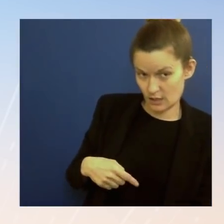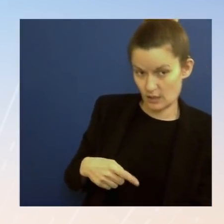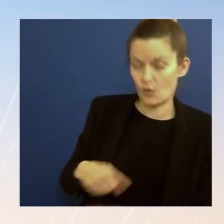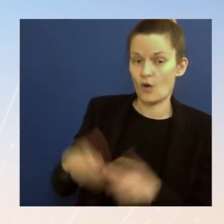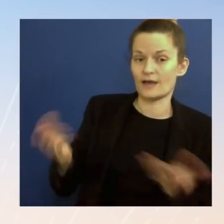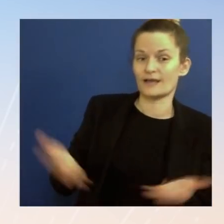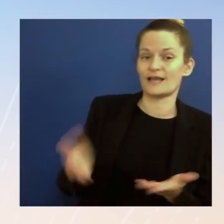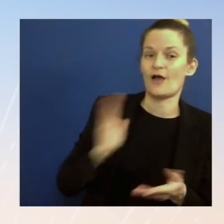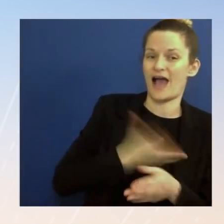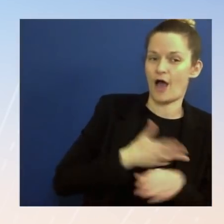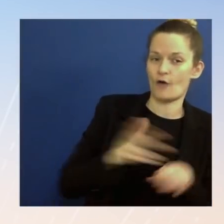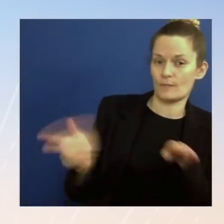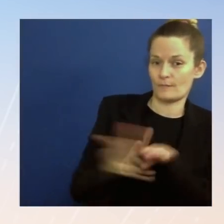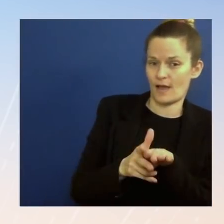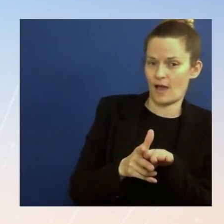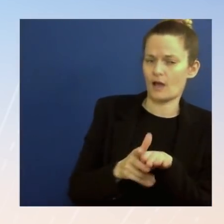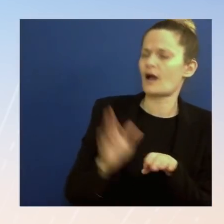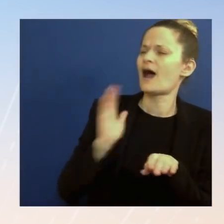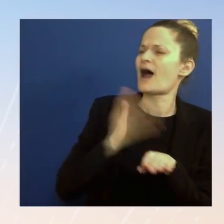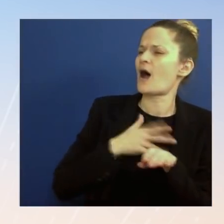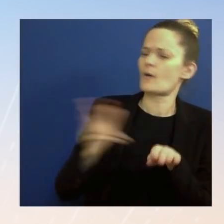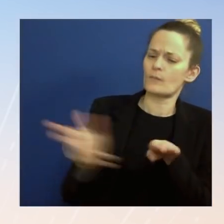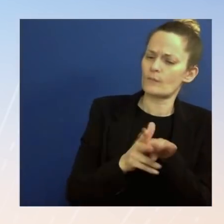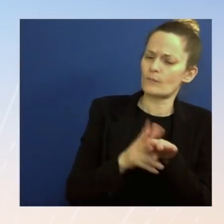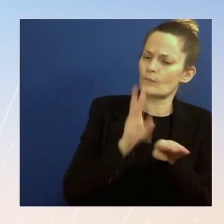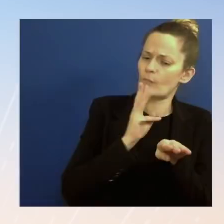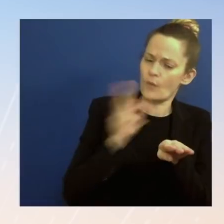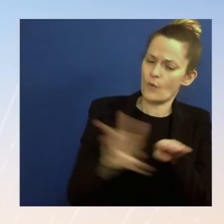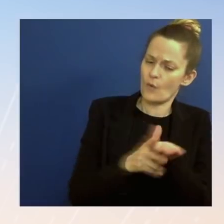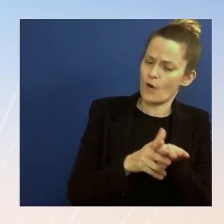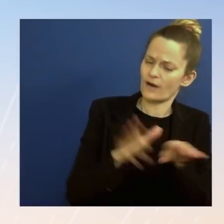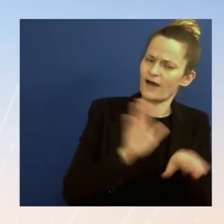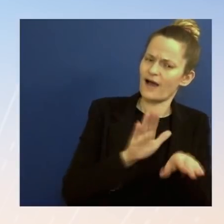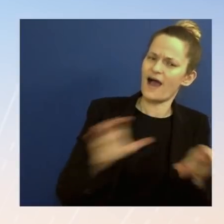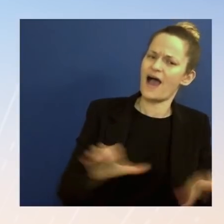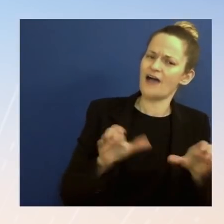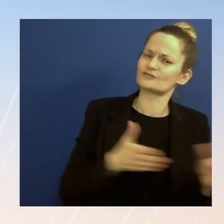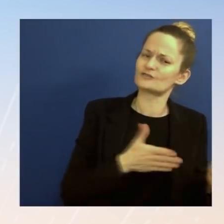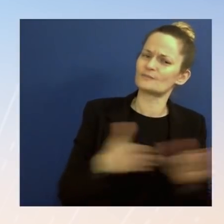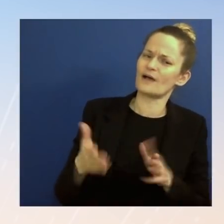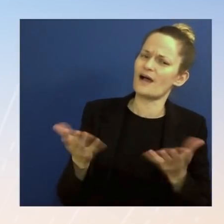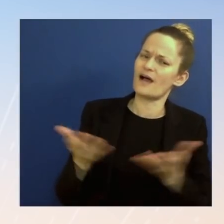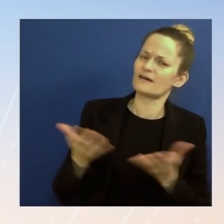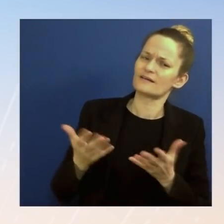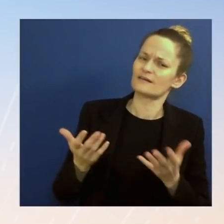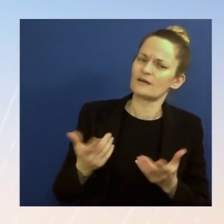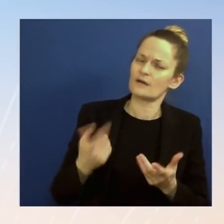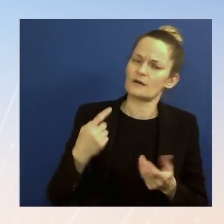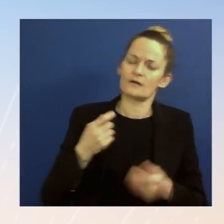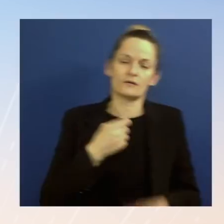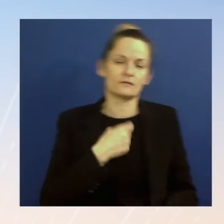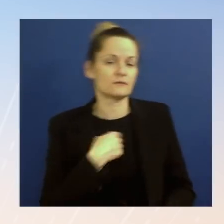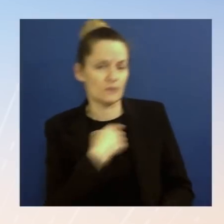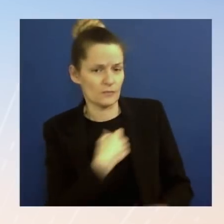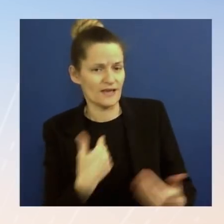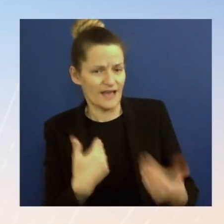that we have a strong inventory that we can rely on. It's about 90 percent of goods at groceries and drugstores are in stock currently.